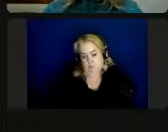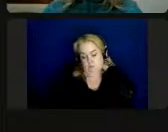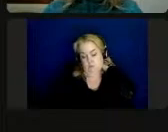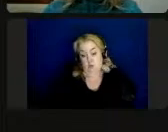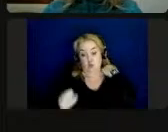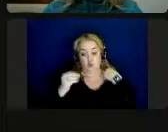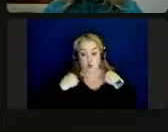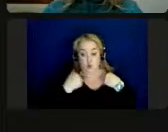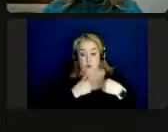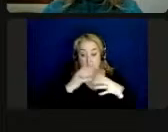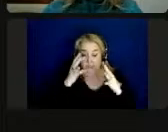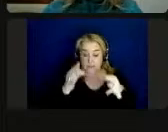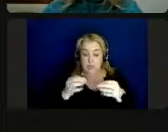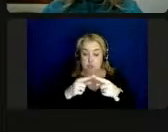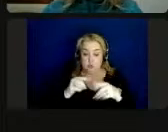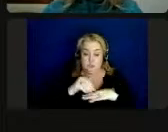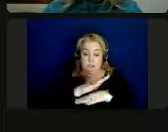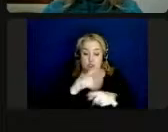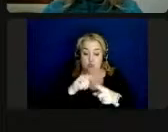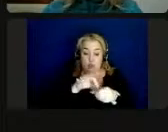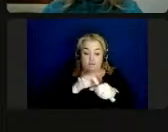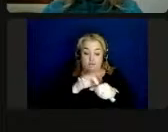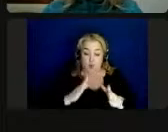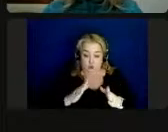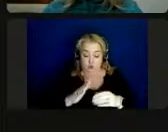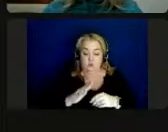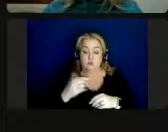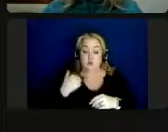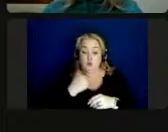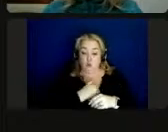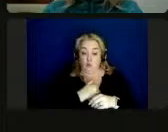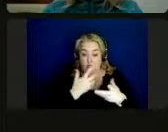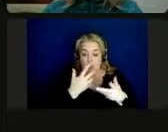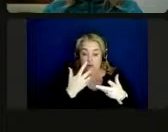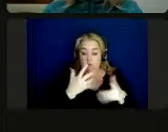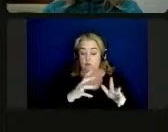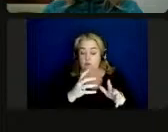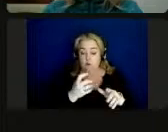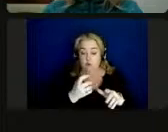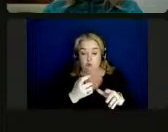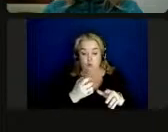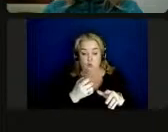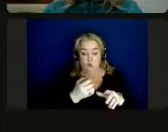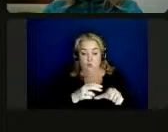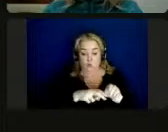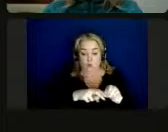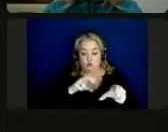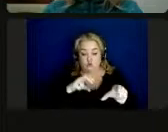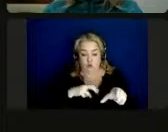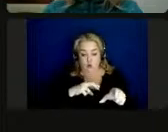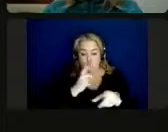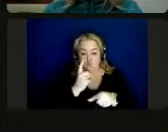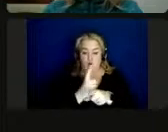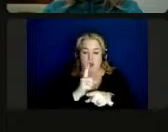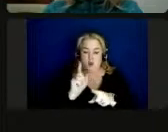SO WE'LL SEE HOW I THINK.